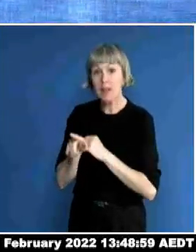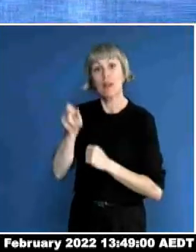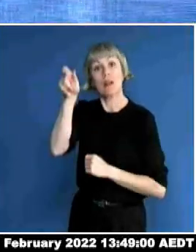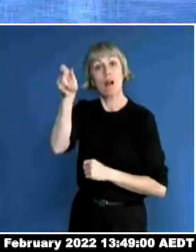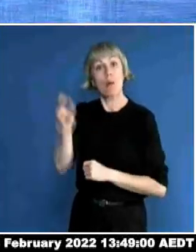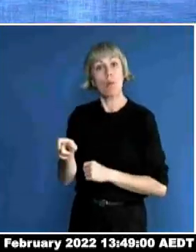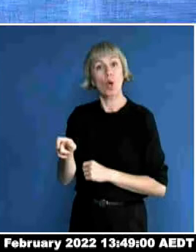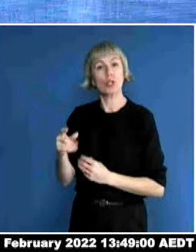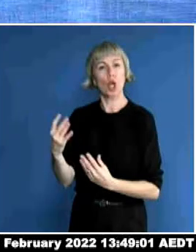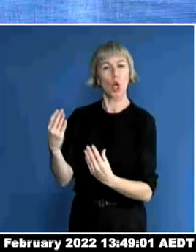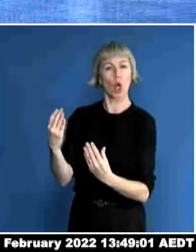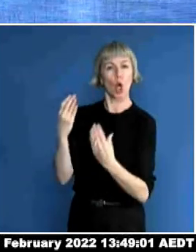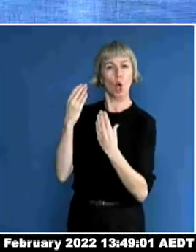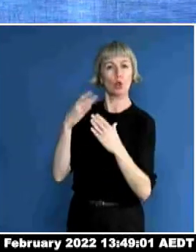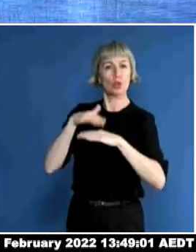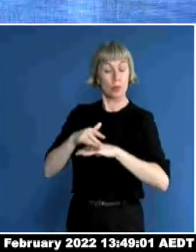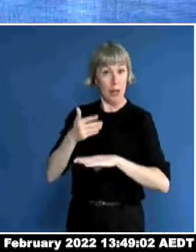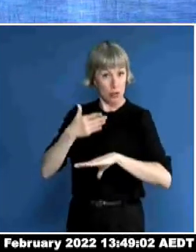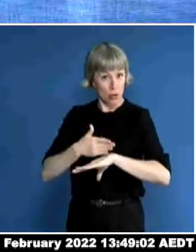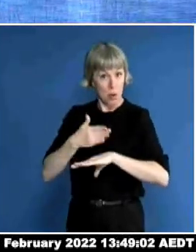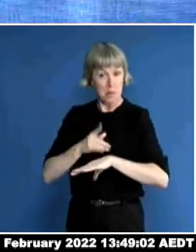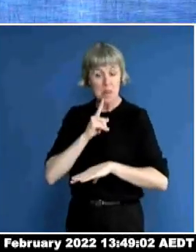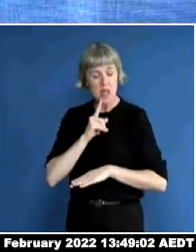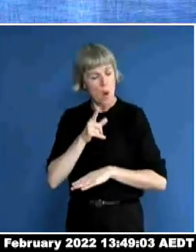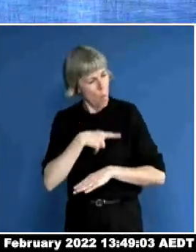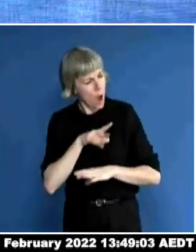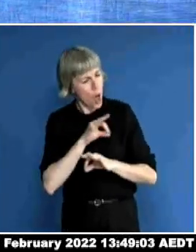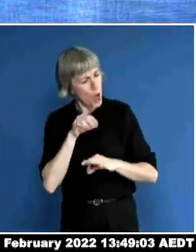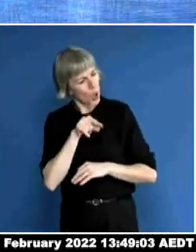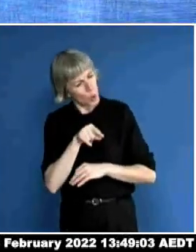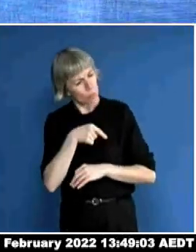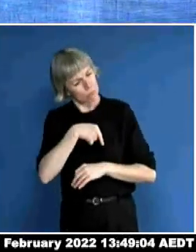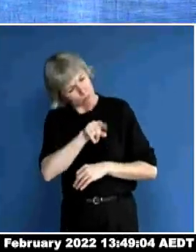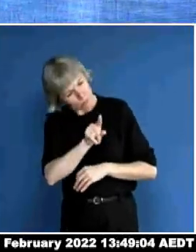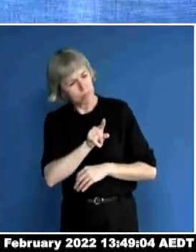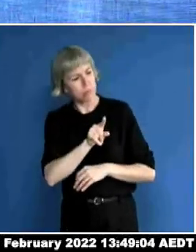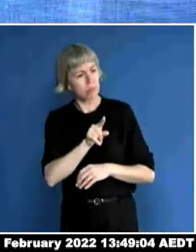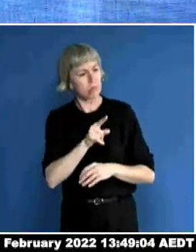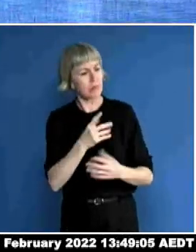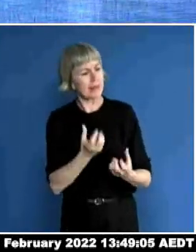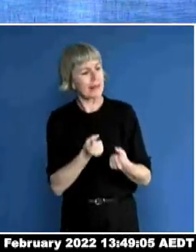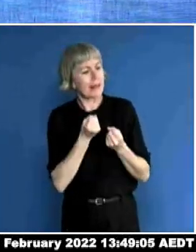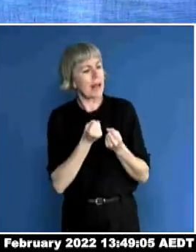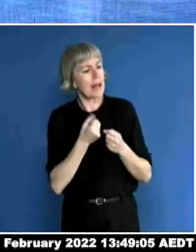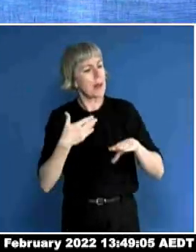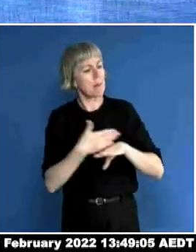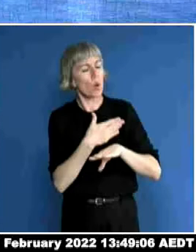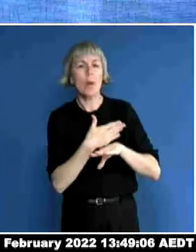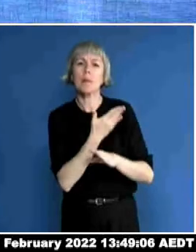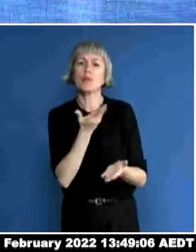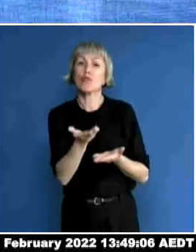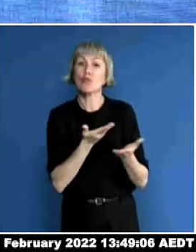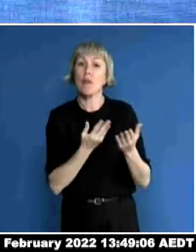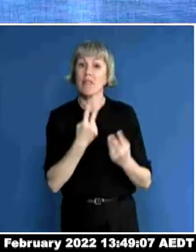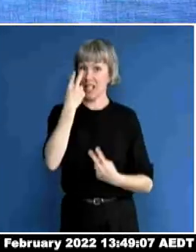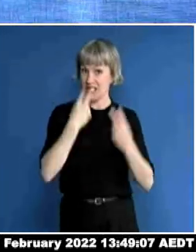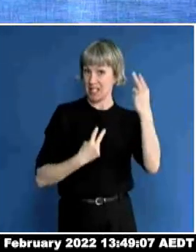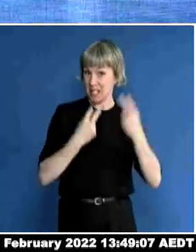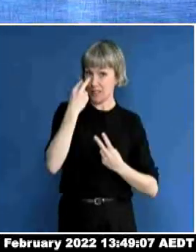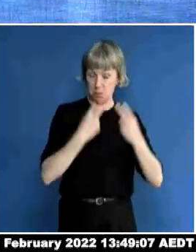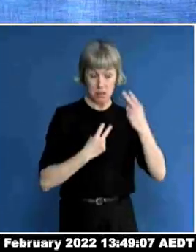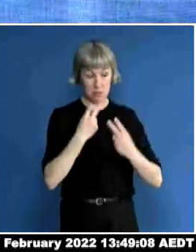something called an Employment Services Assessment to see if you might be eligible to